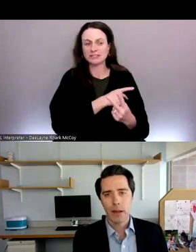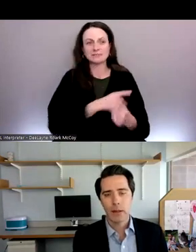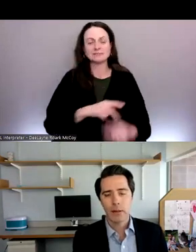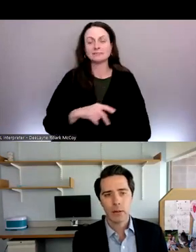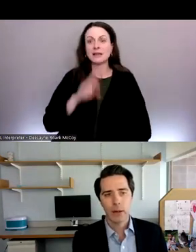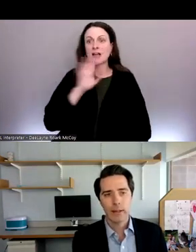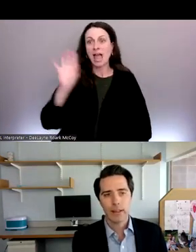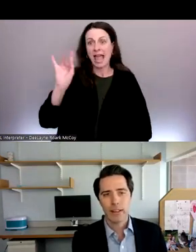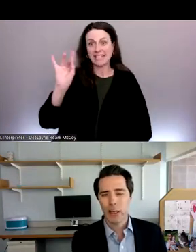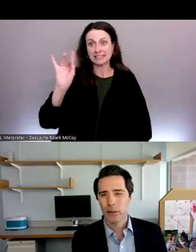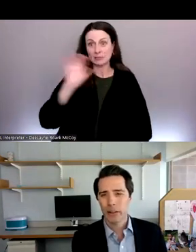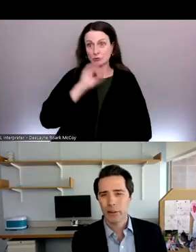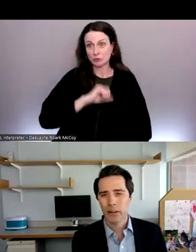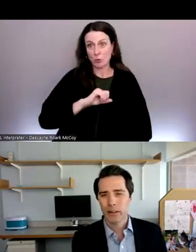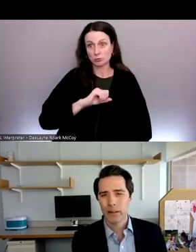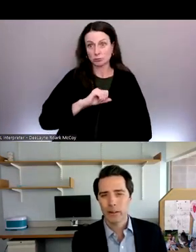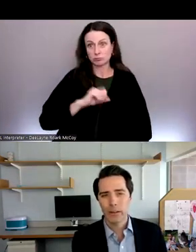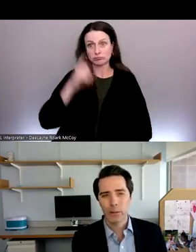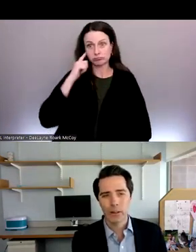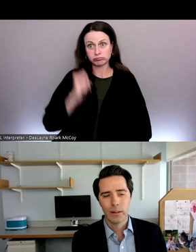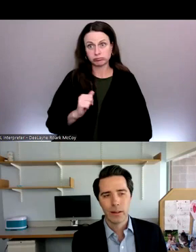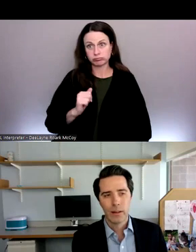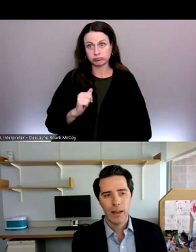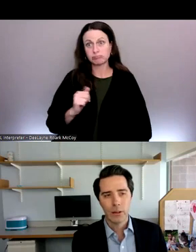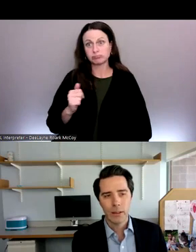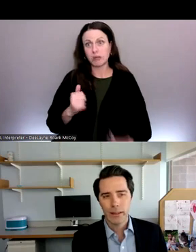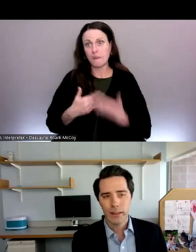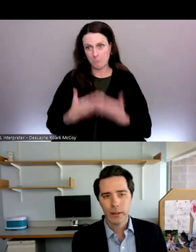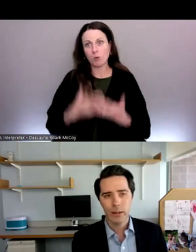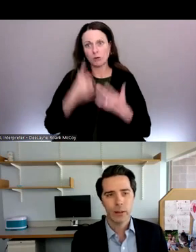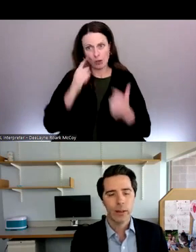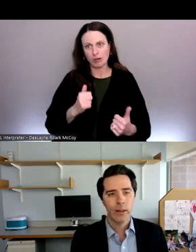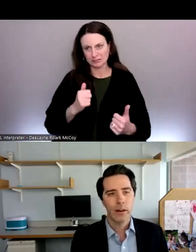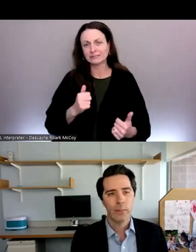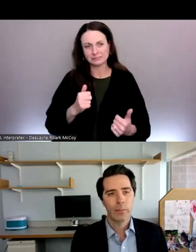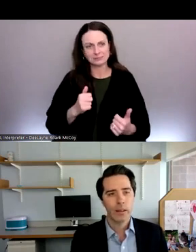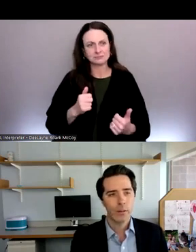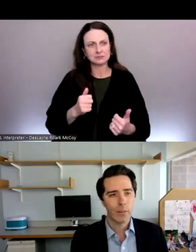I saw who had this congenital hearing